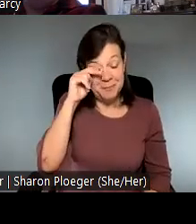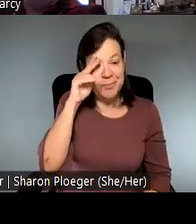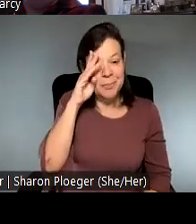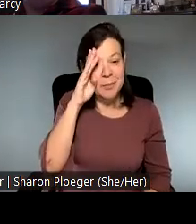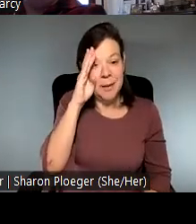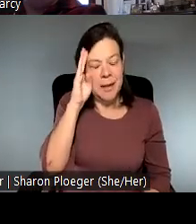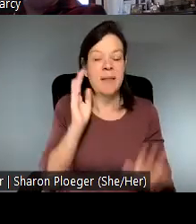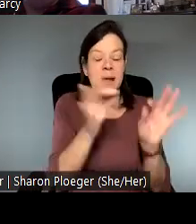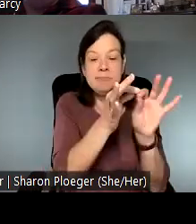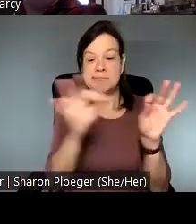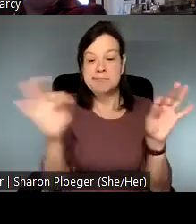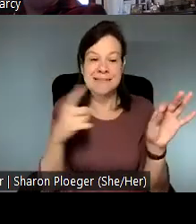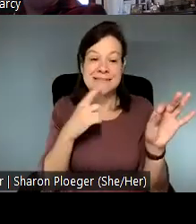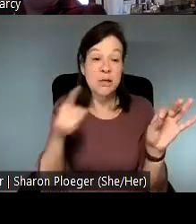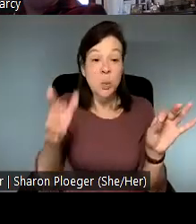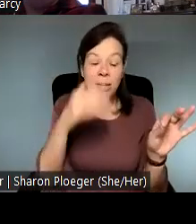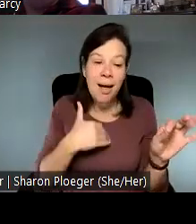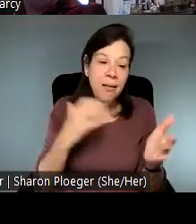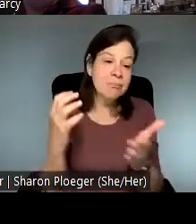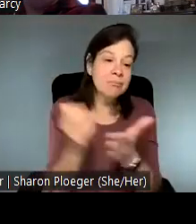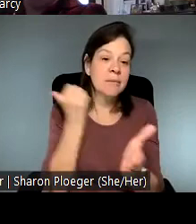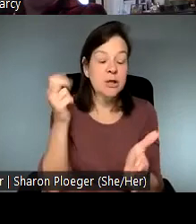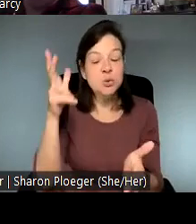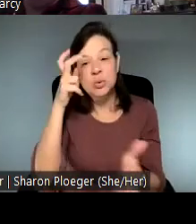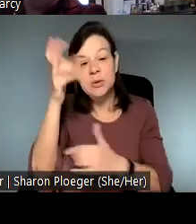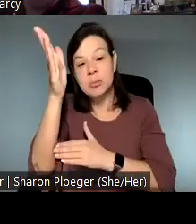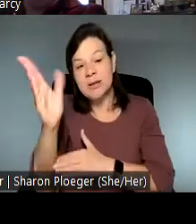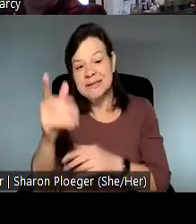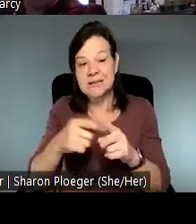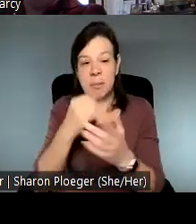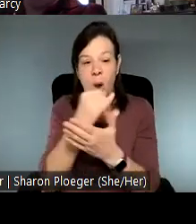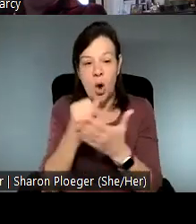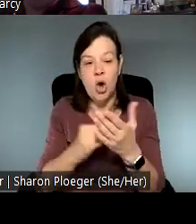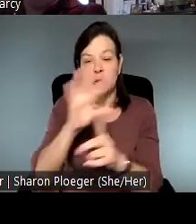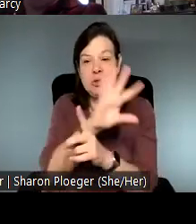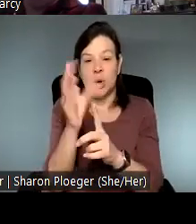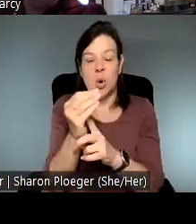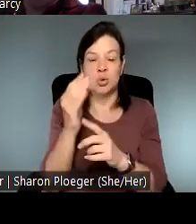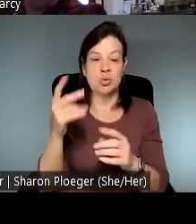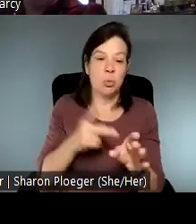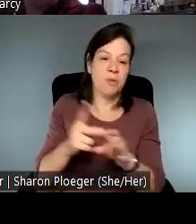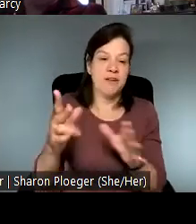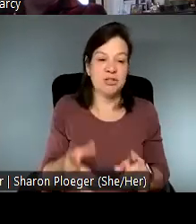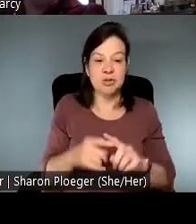saying that you'll have the chance to hear presentations by arts and culture professionals from organizations such as:,